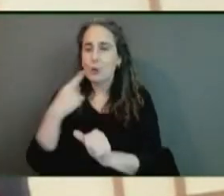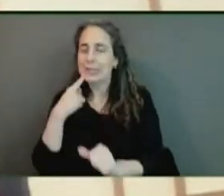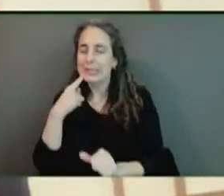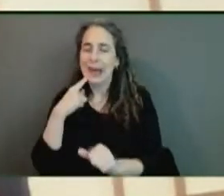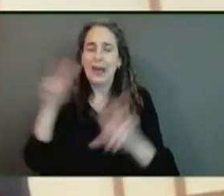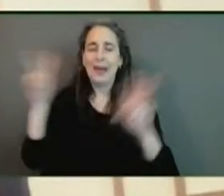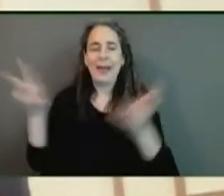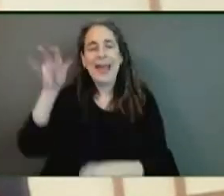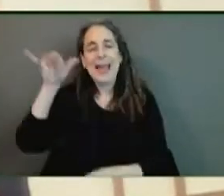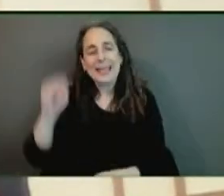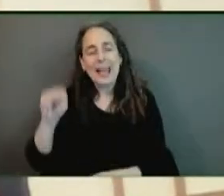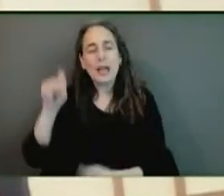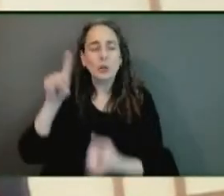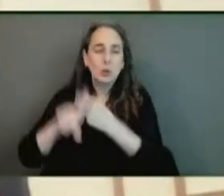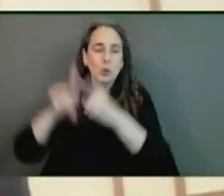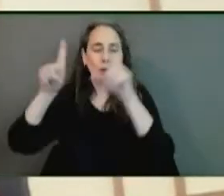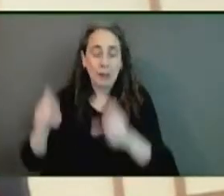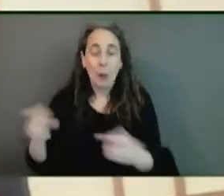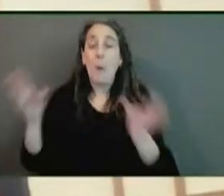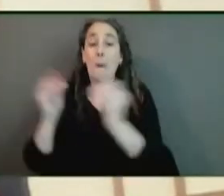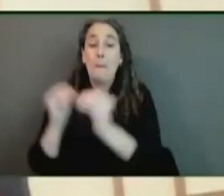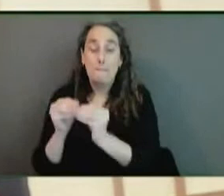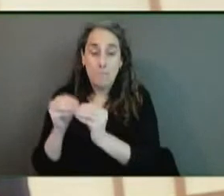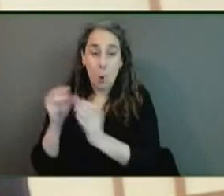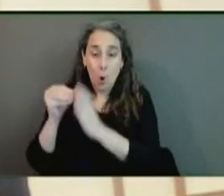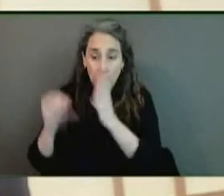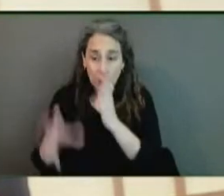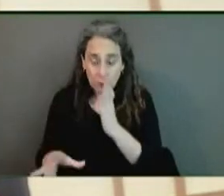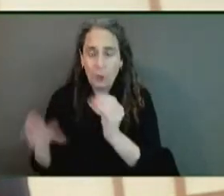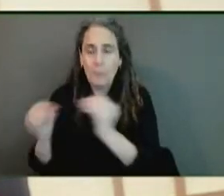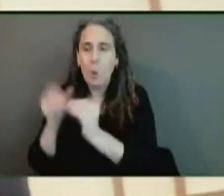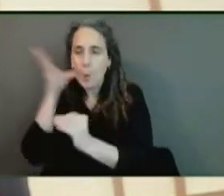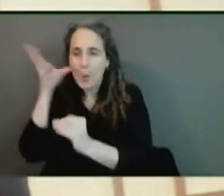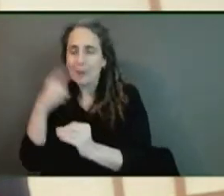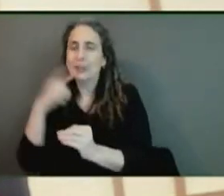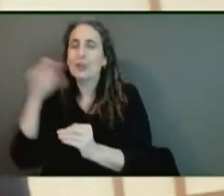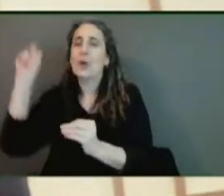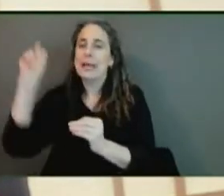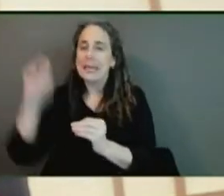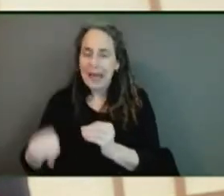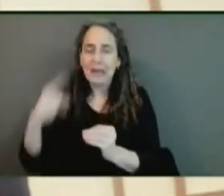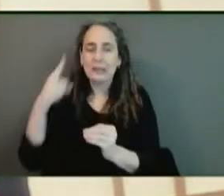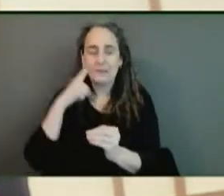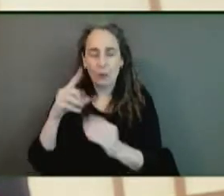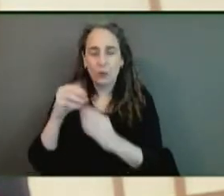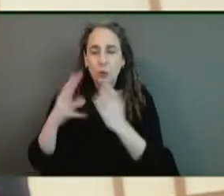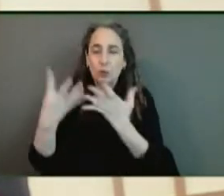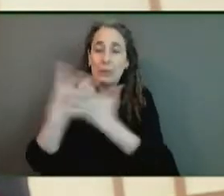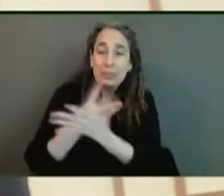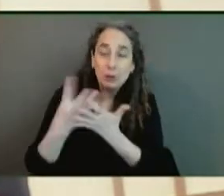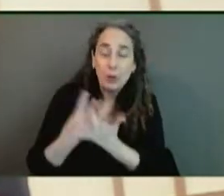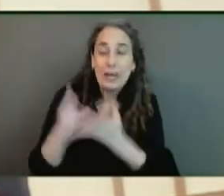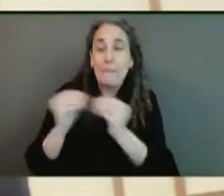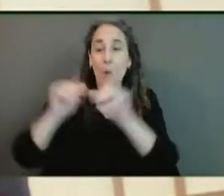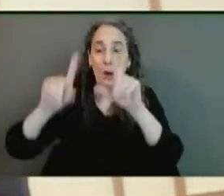encouraged and worked with the schools and their effort to say yes to the test to get more students and more parents to say